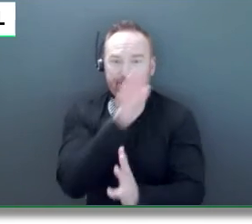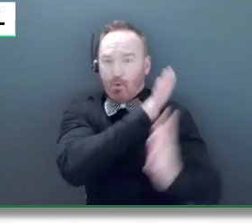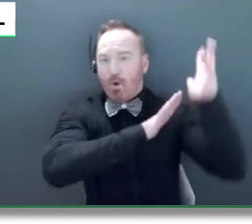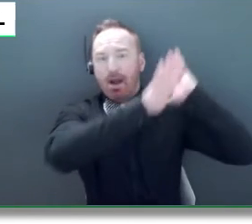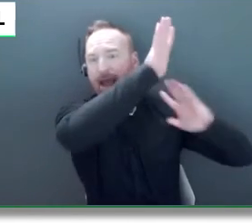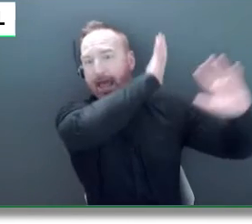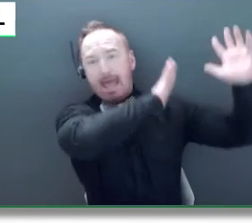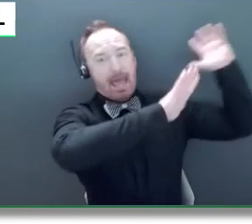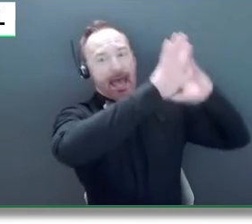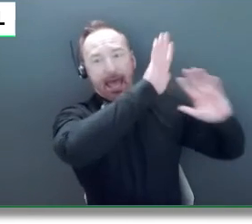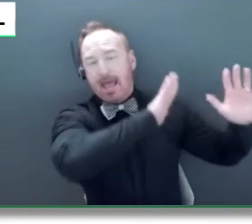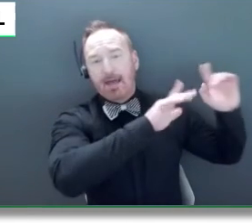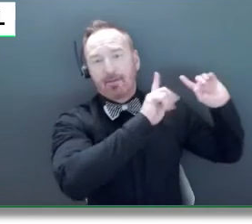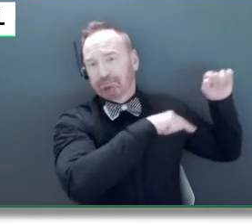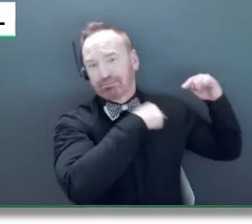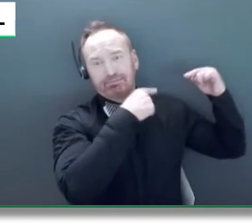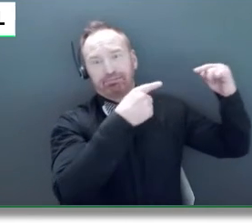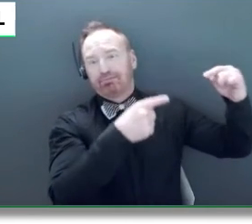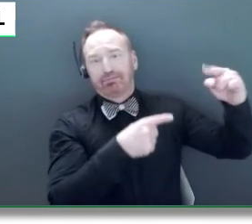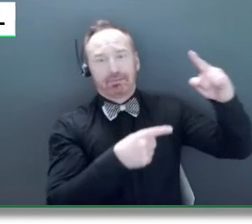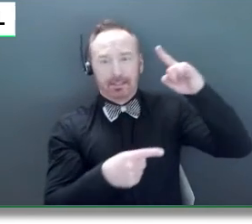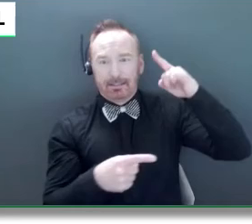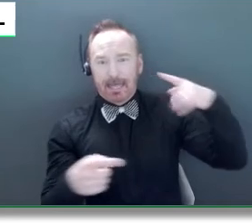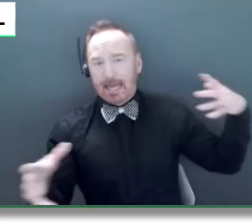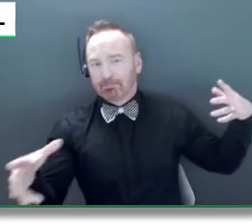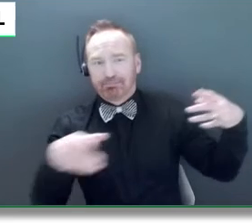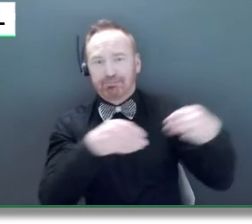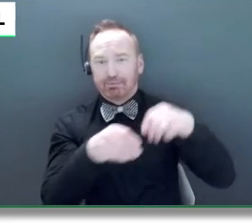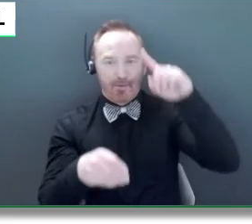developing in the future to offer these same experiences to just such a